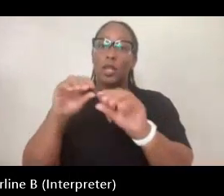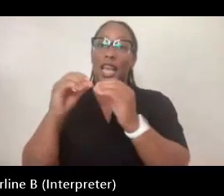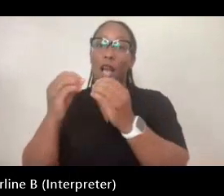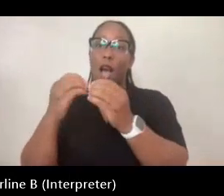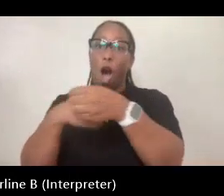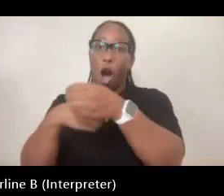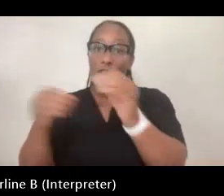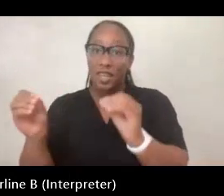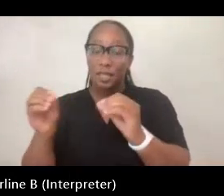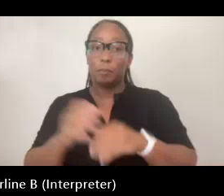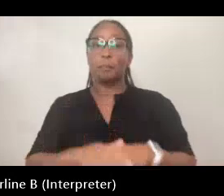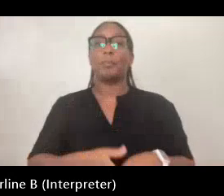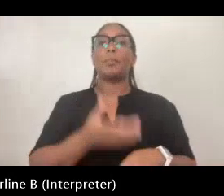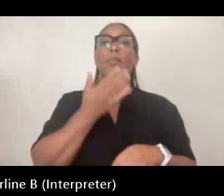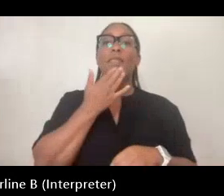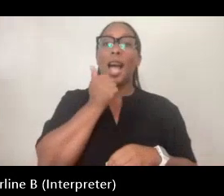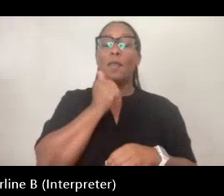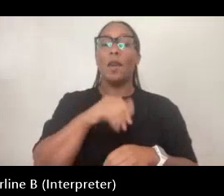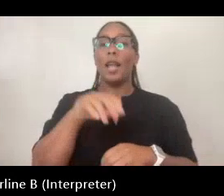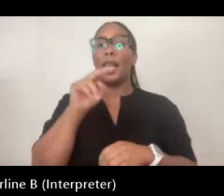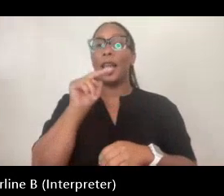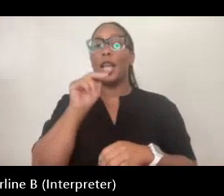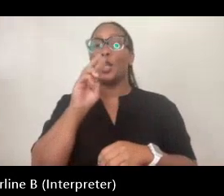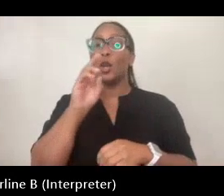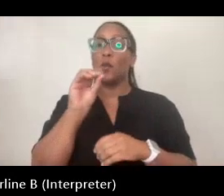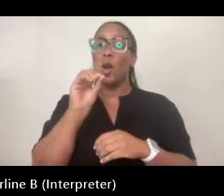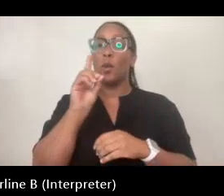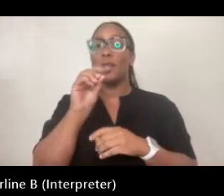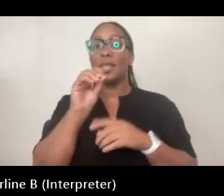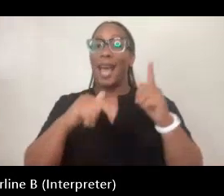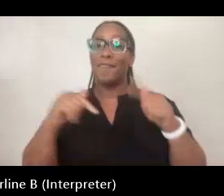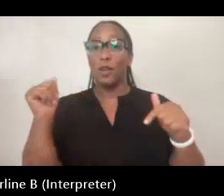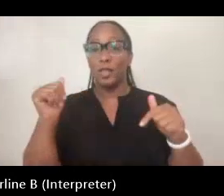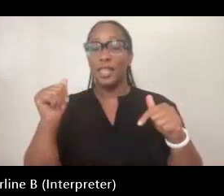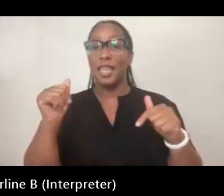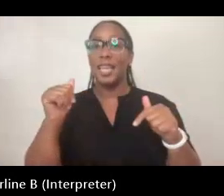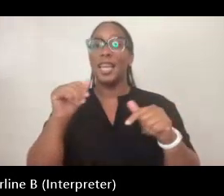The Colorado Neuro Diversity Chamber of Commerce, the local arc chapters.